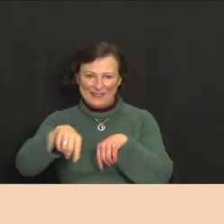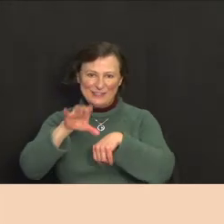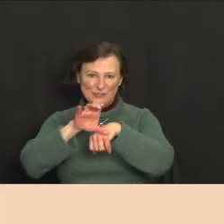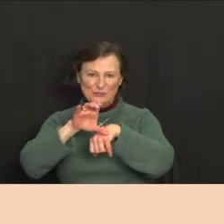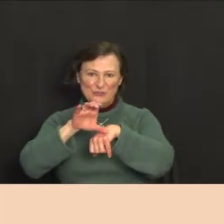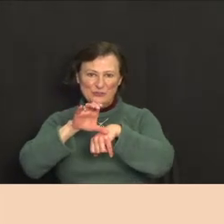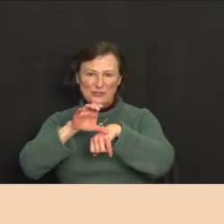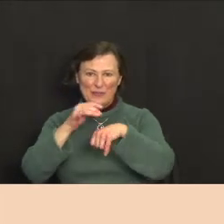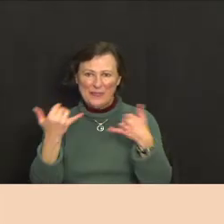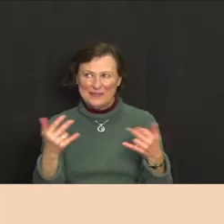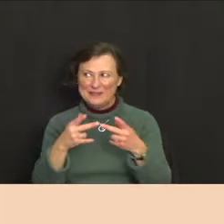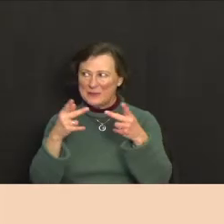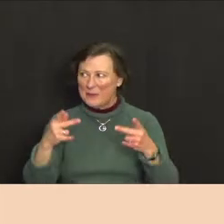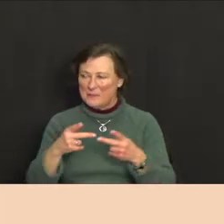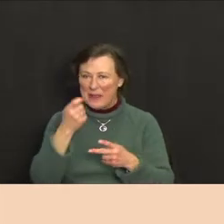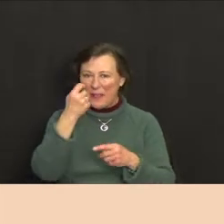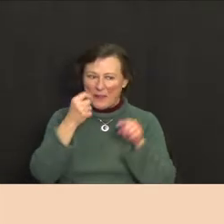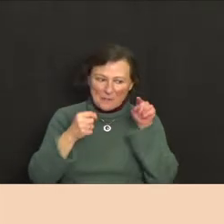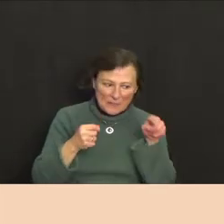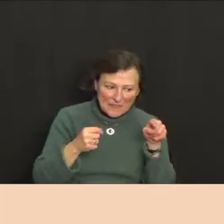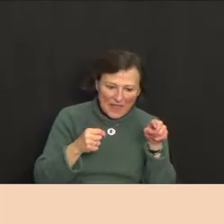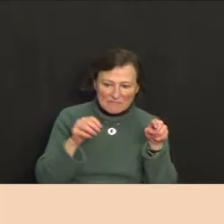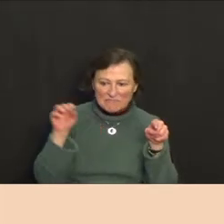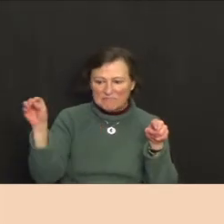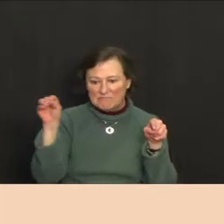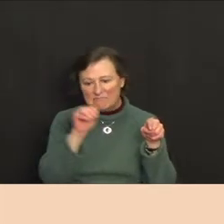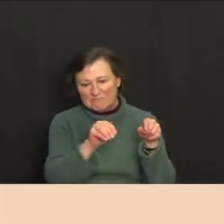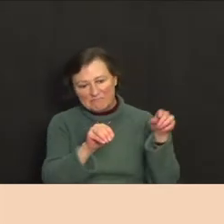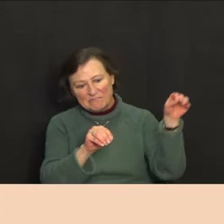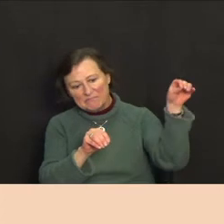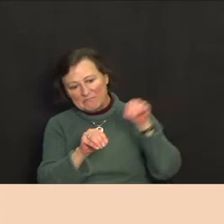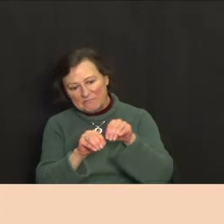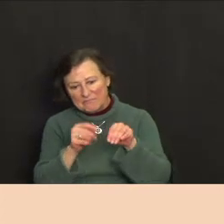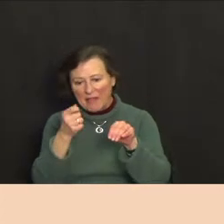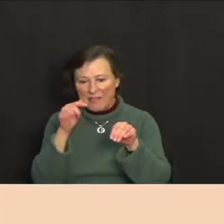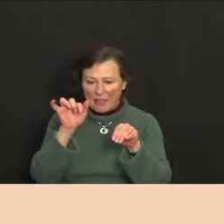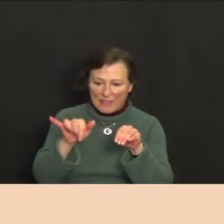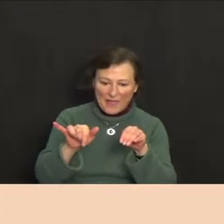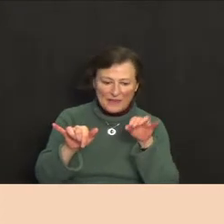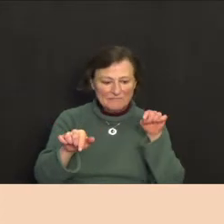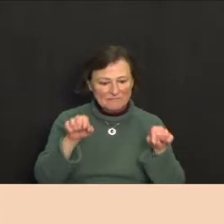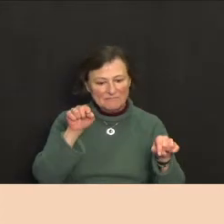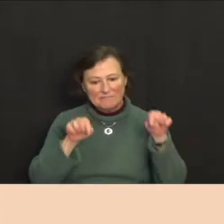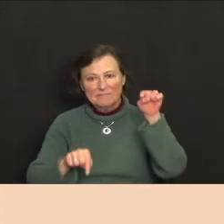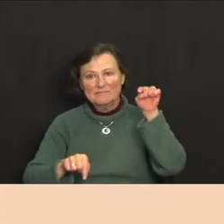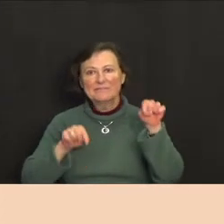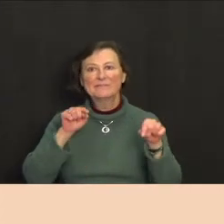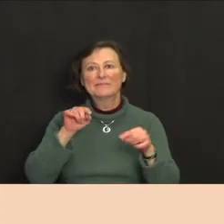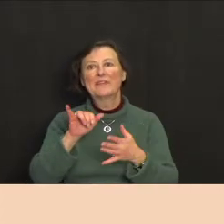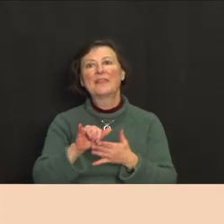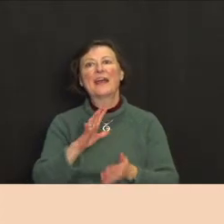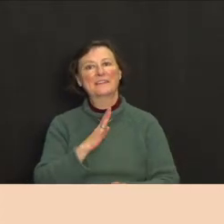this place, a bit of this, a bit of that, and that's just fine with me.